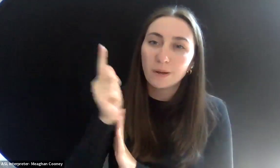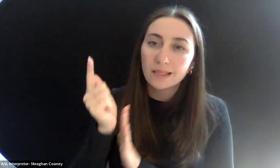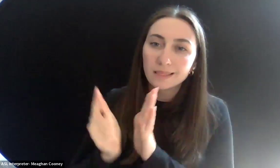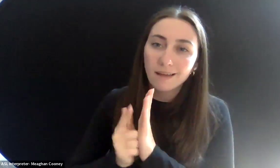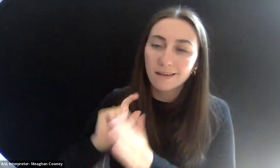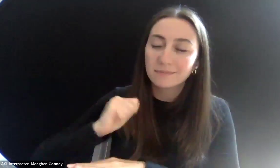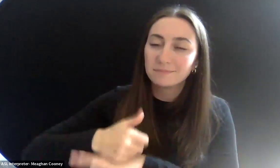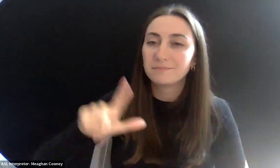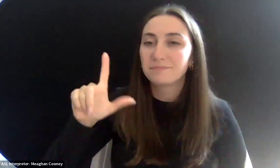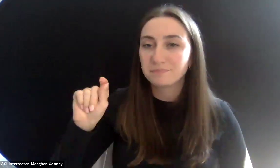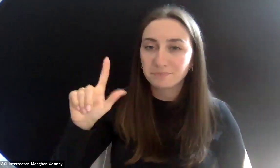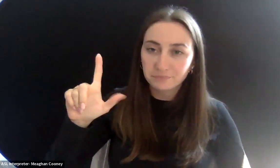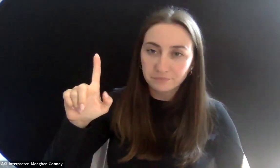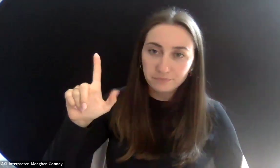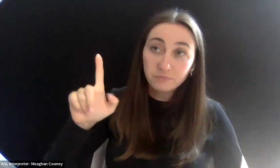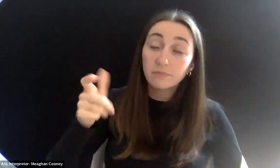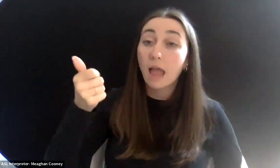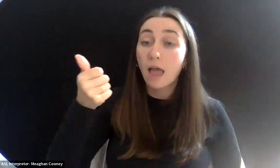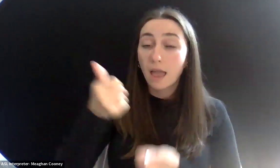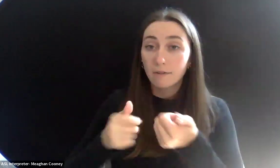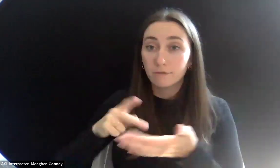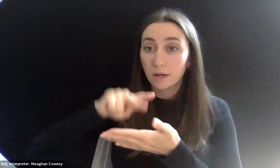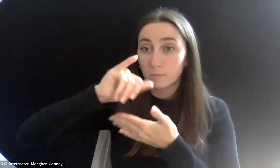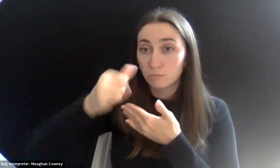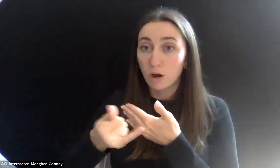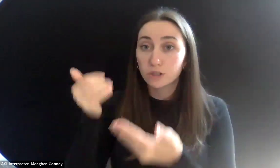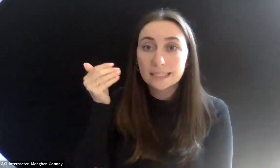Every project that's that's located near an environmental